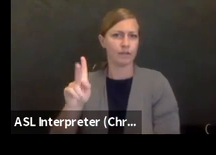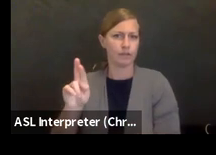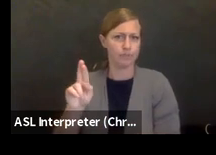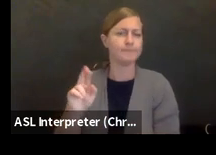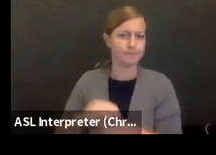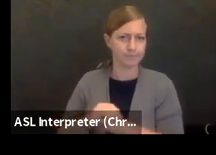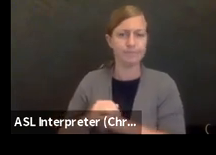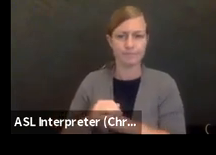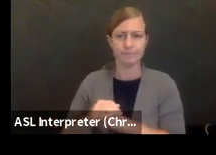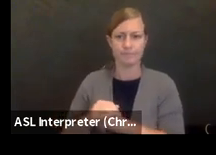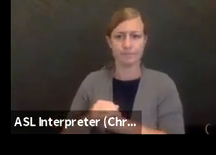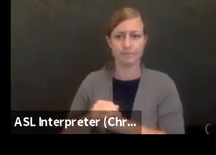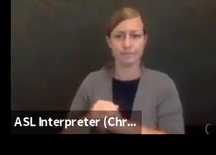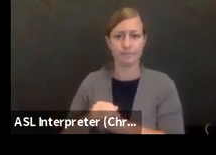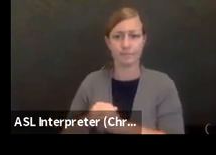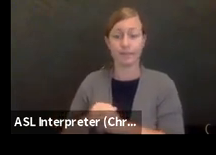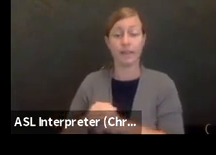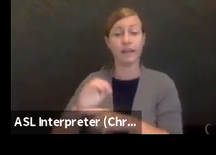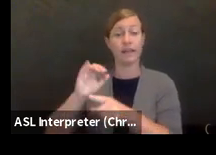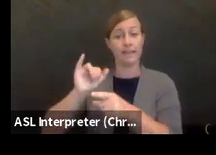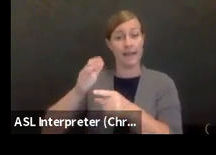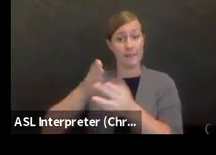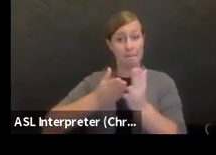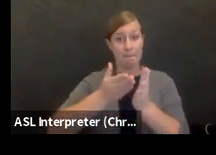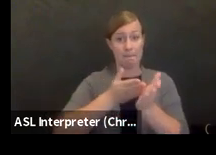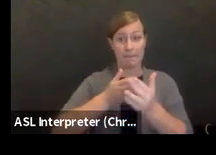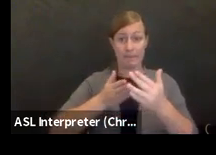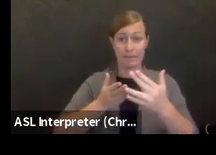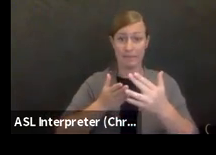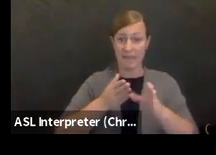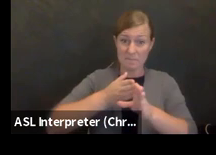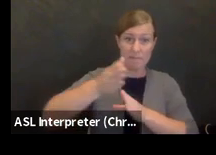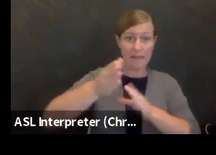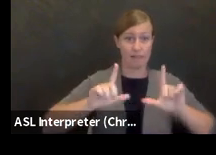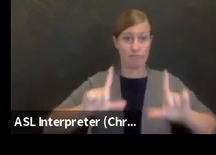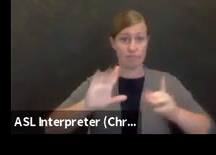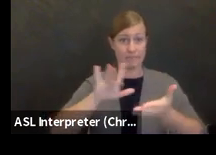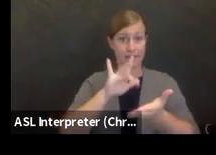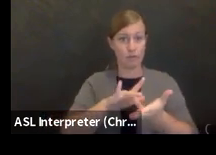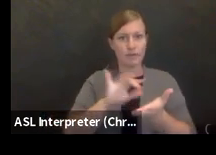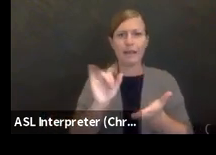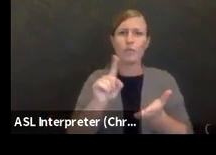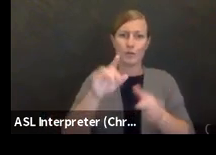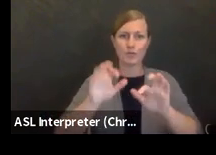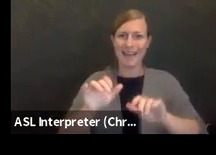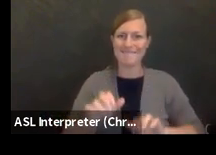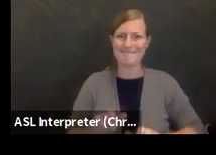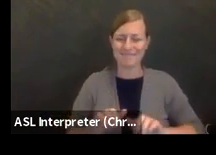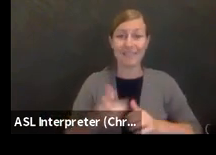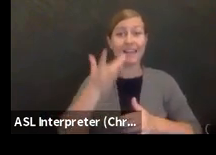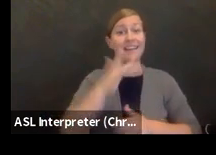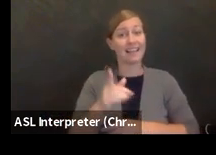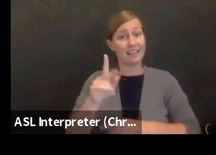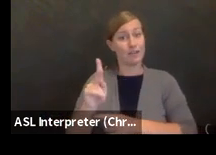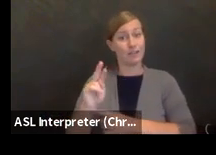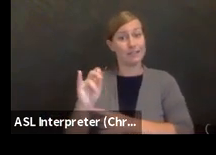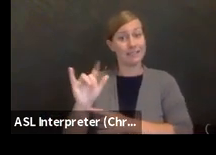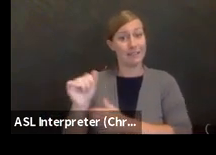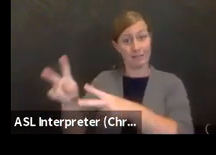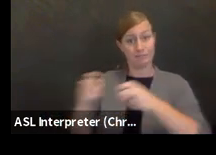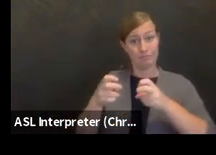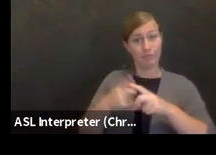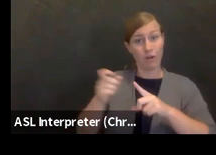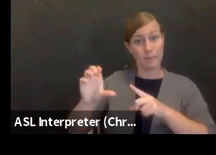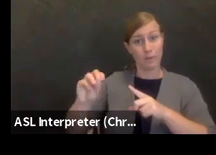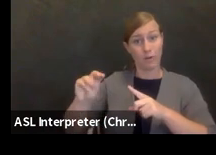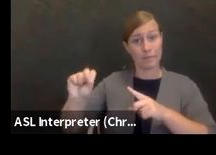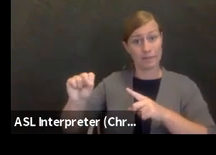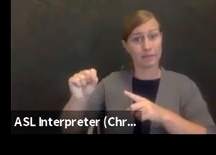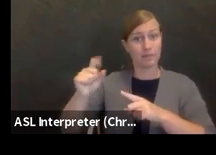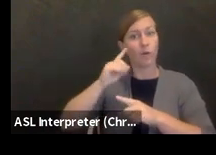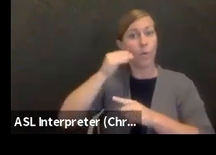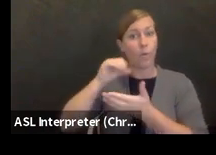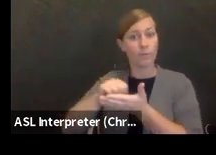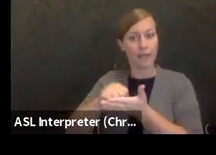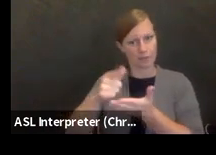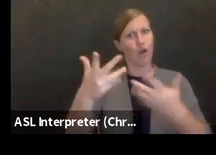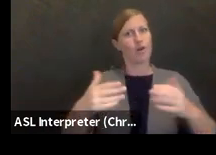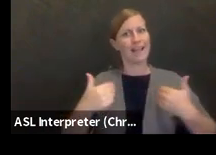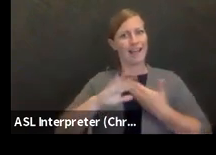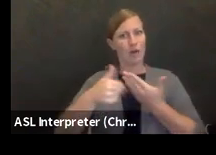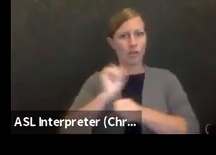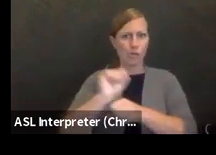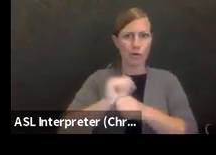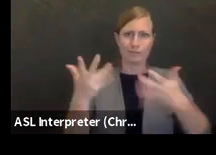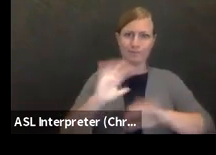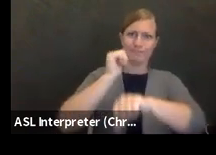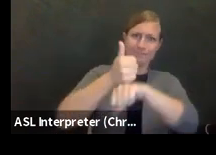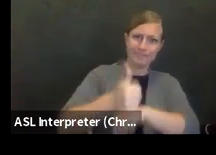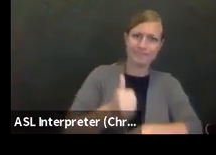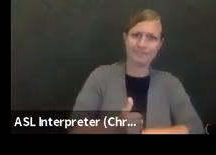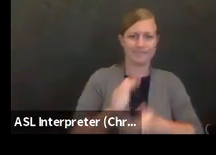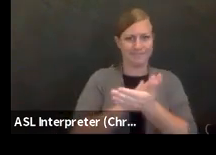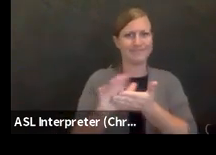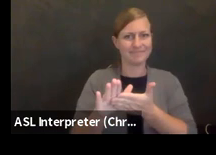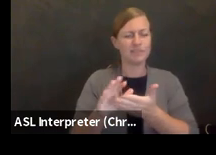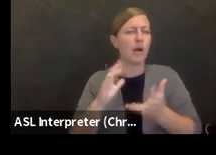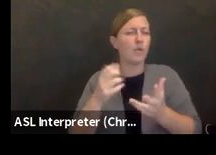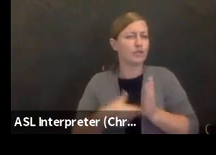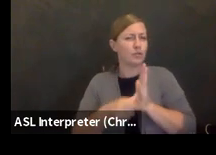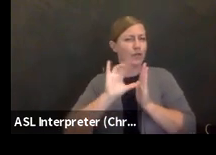ESD 113 - Andrew Hickman: That main piece right there is simply a spot to type. And luckily, with the homepage that she already found works kind of done for you because of the comments so that's what we just went over and we had seen some questions in the chat. Just to go over it.